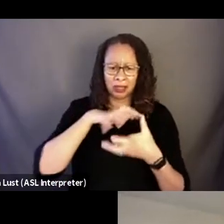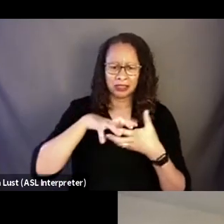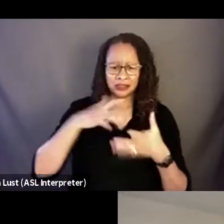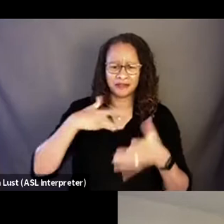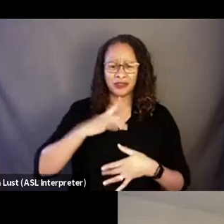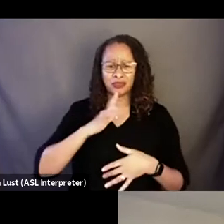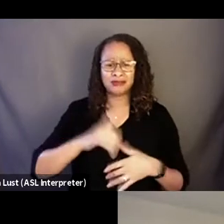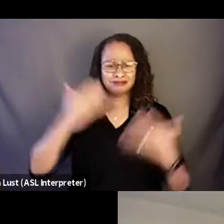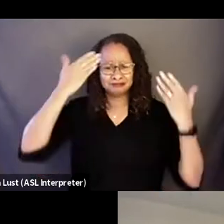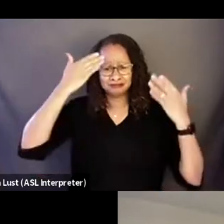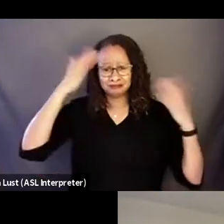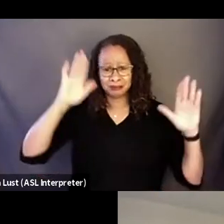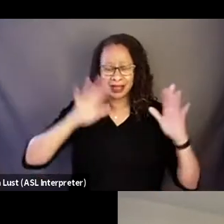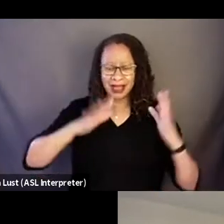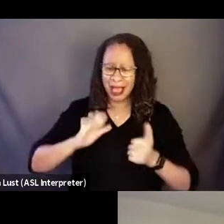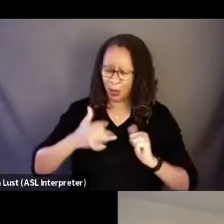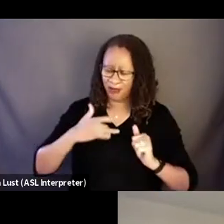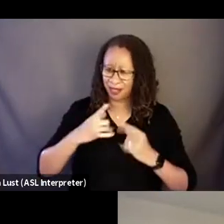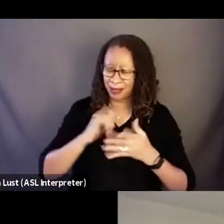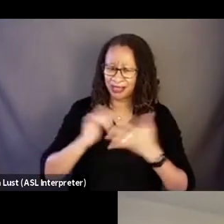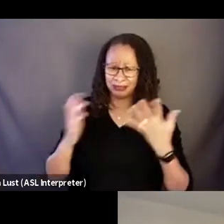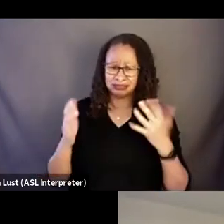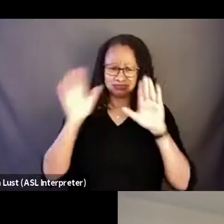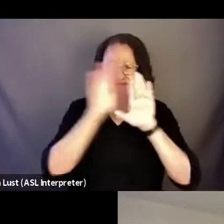I didn't know how to feel, but then I calmed down.